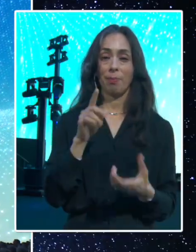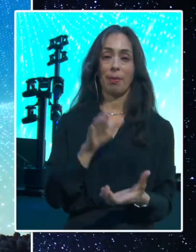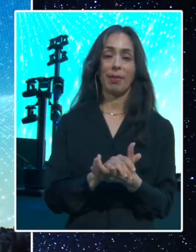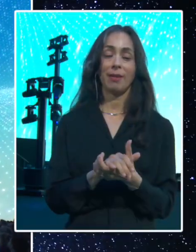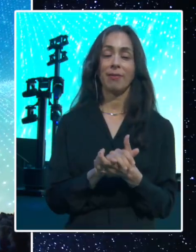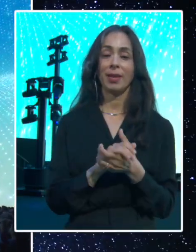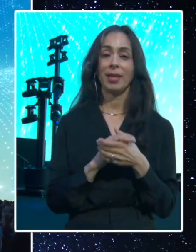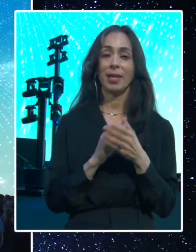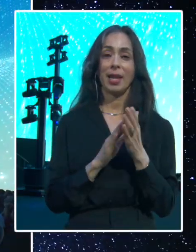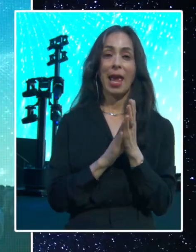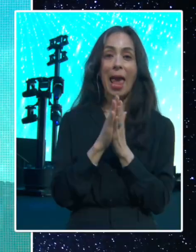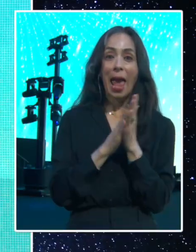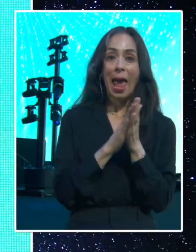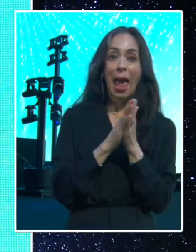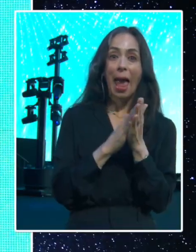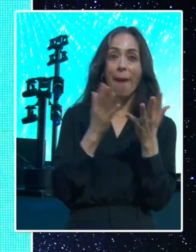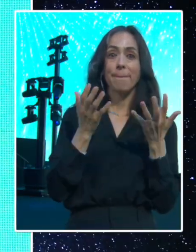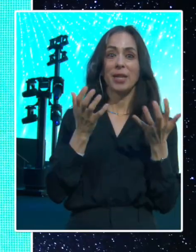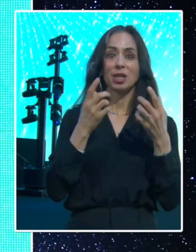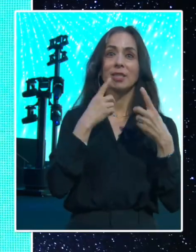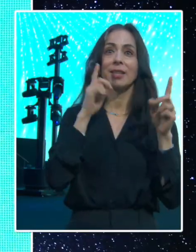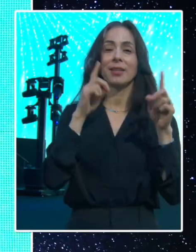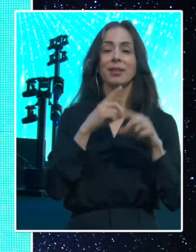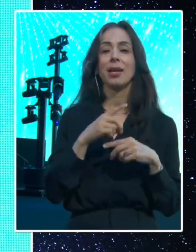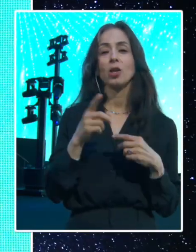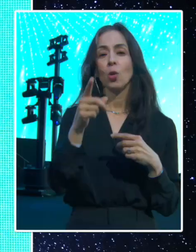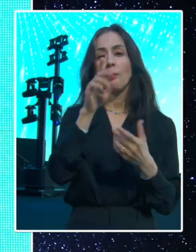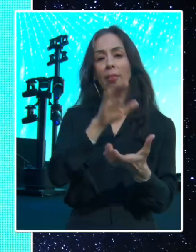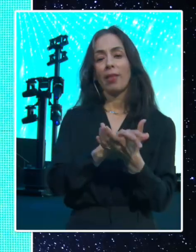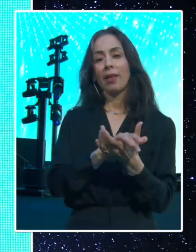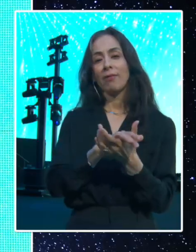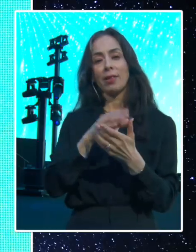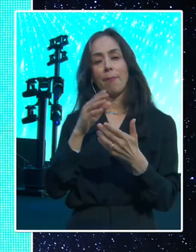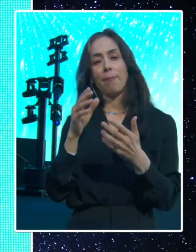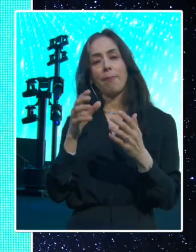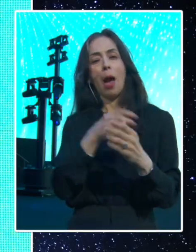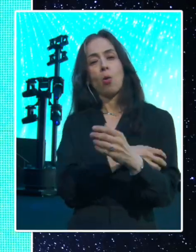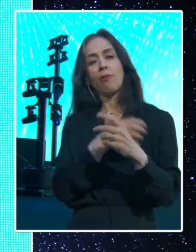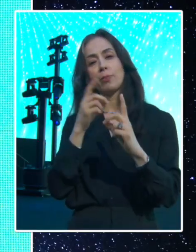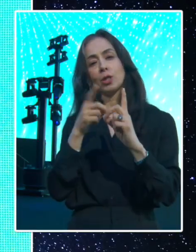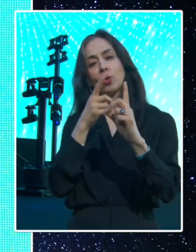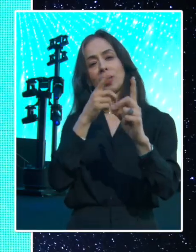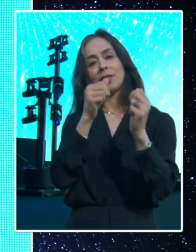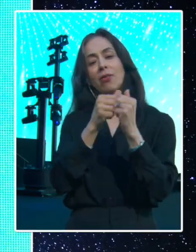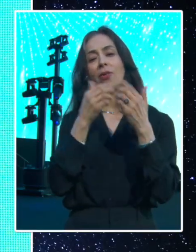like us, believe in ambition and you believe in the power of pursuing it together.